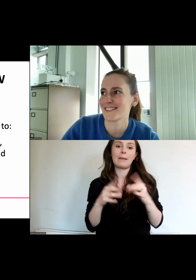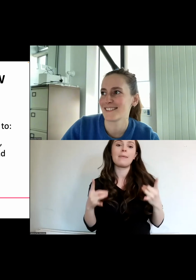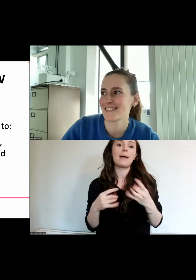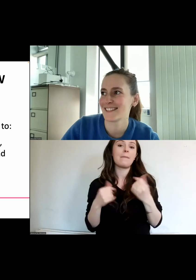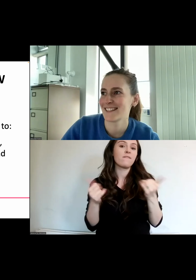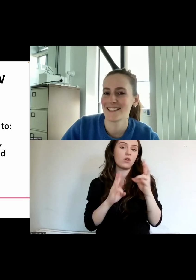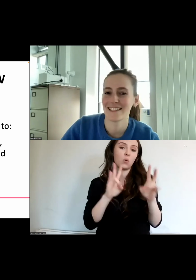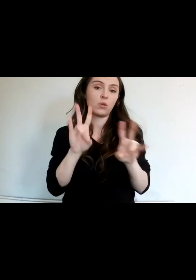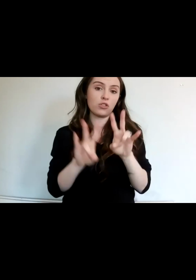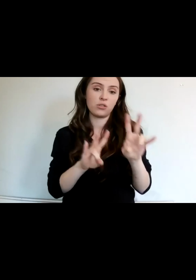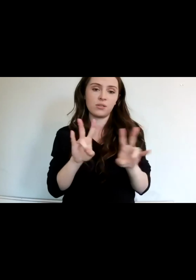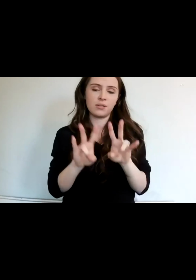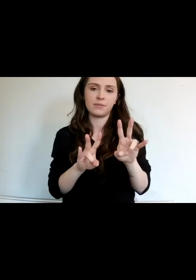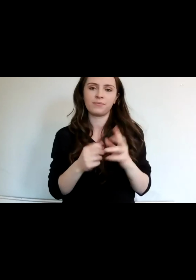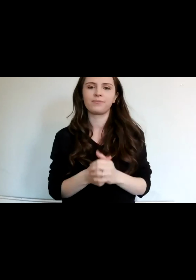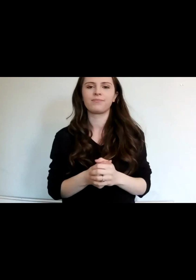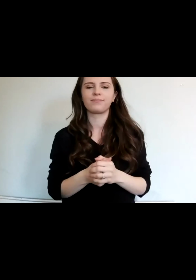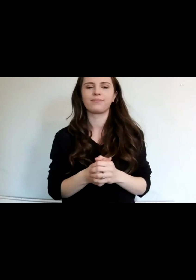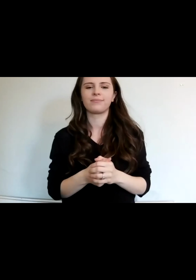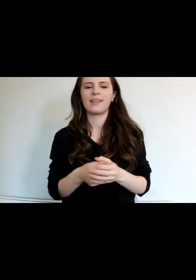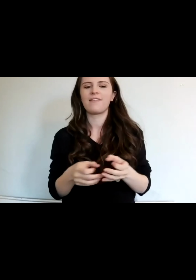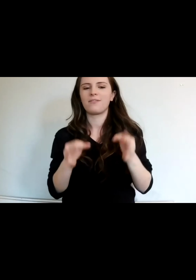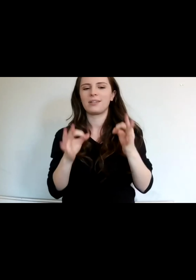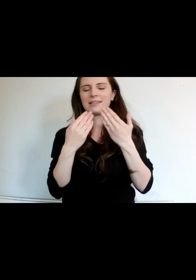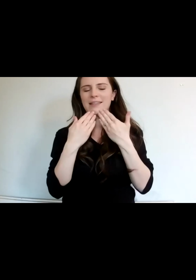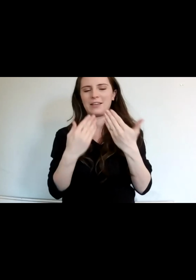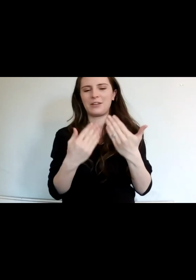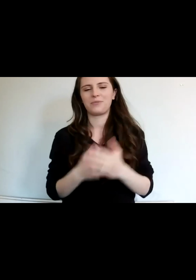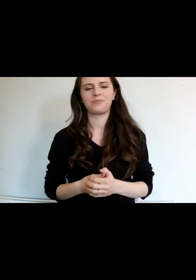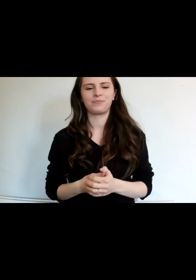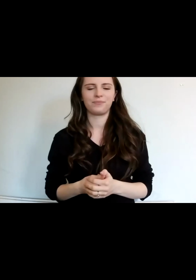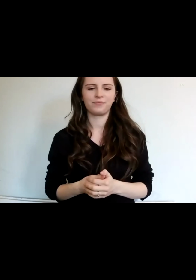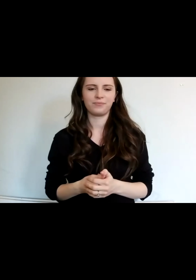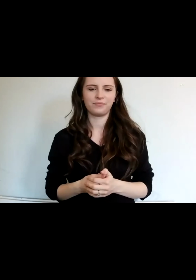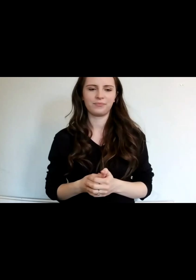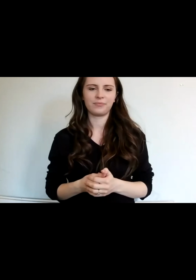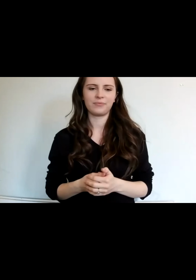PÁDRAIG: That was fantastic and thank you very much.